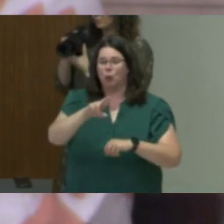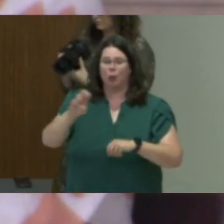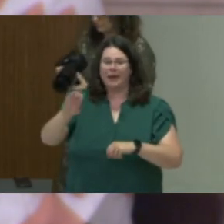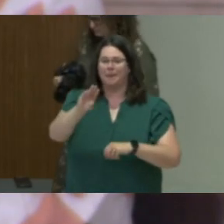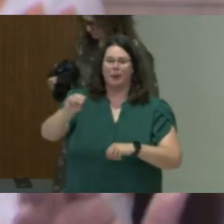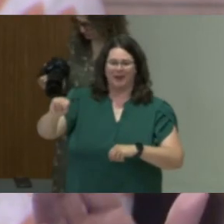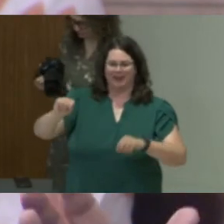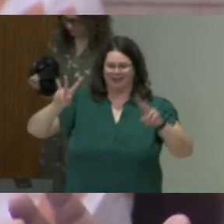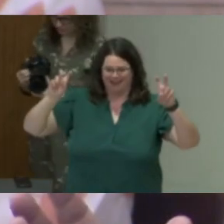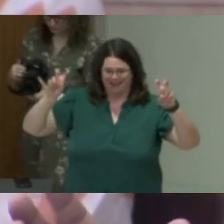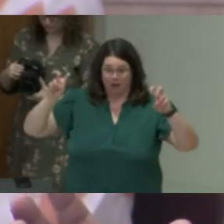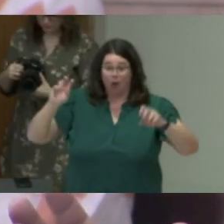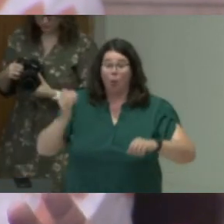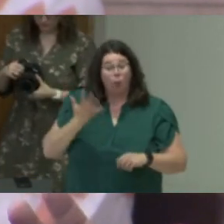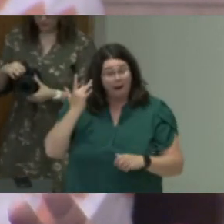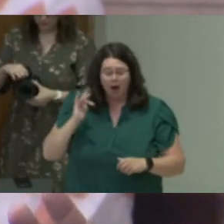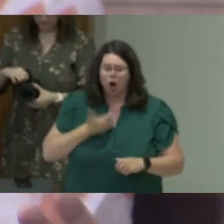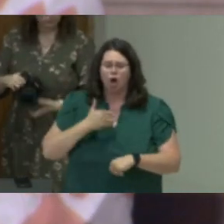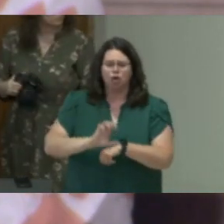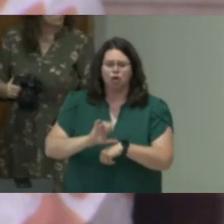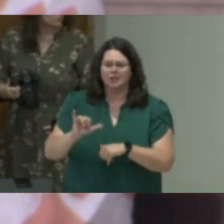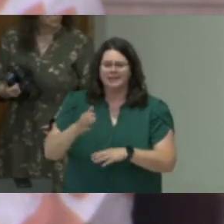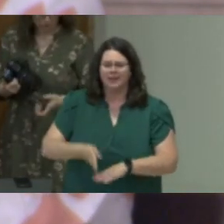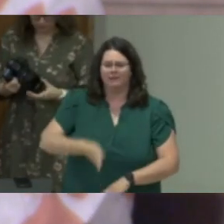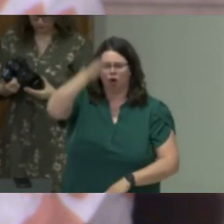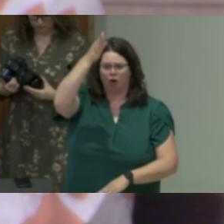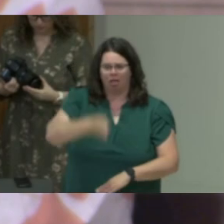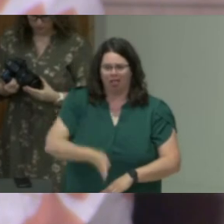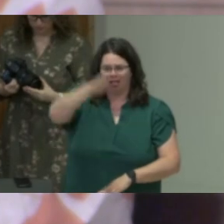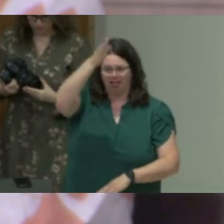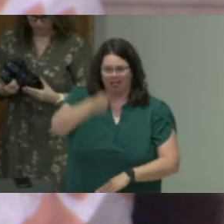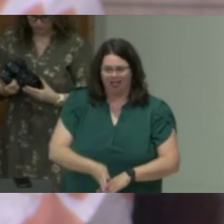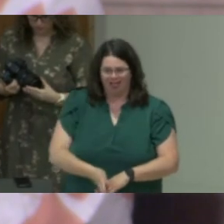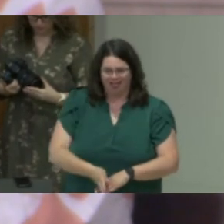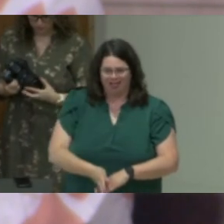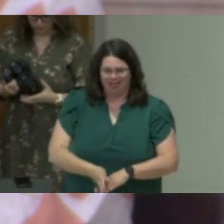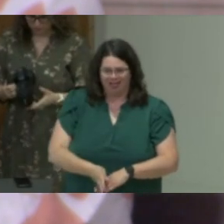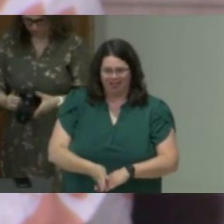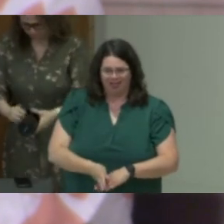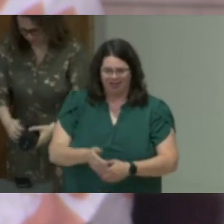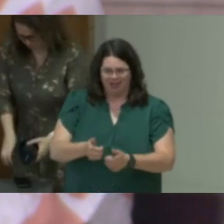a vertical church, as opposed to horizontal. And what do I mean by that?